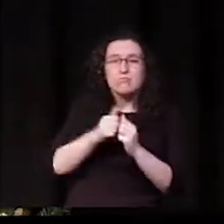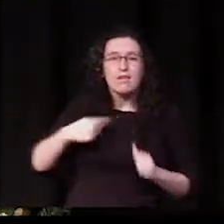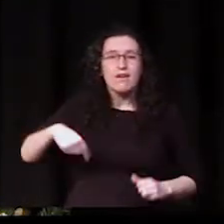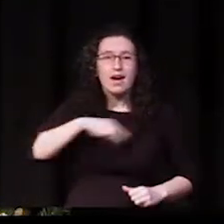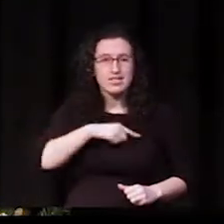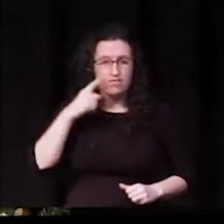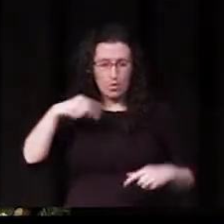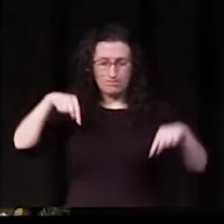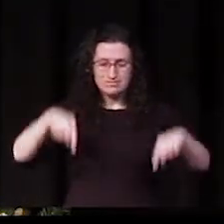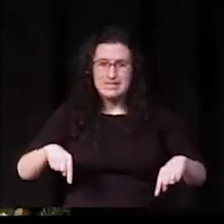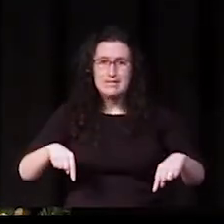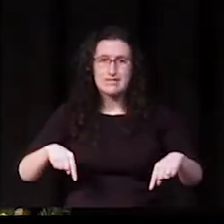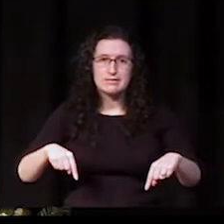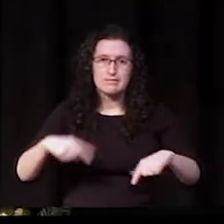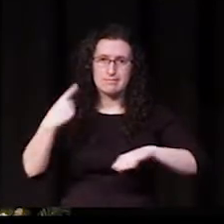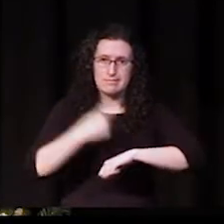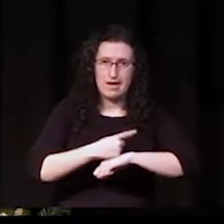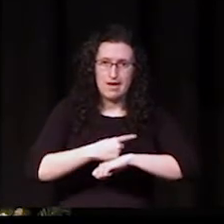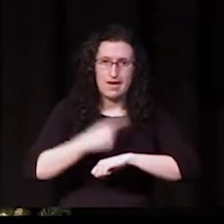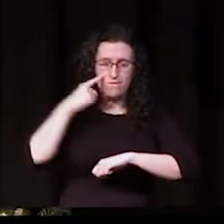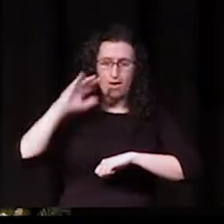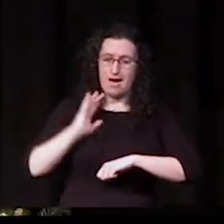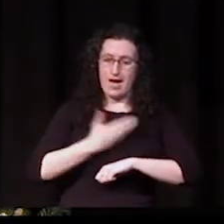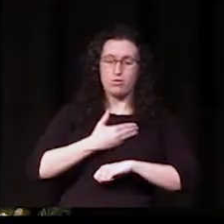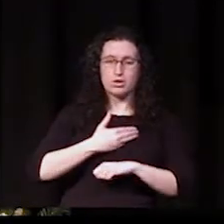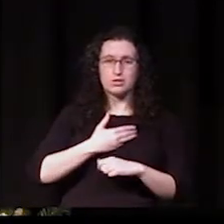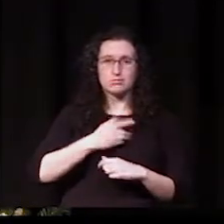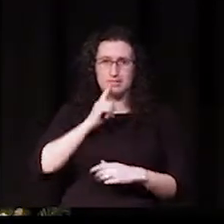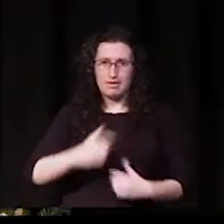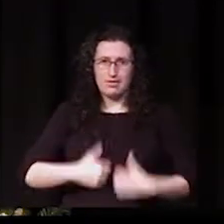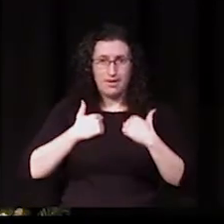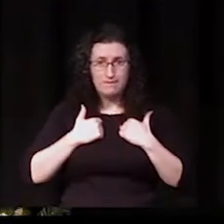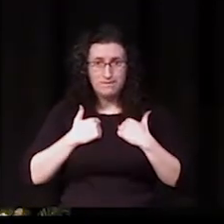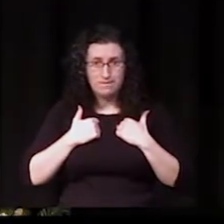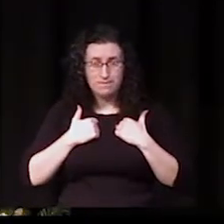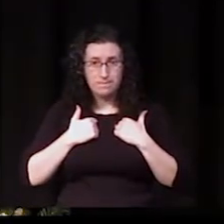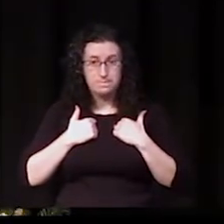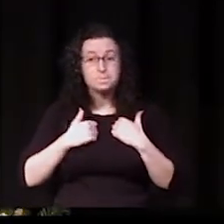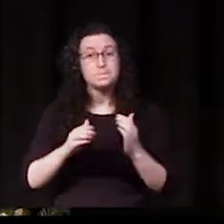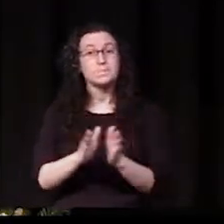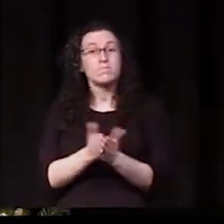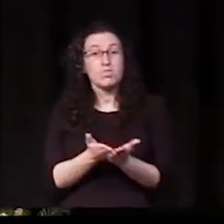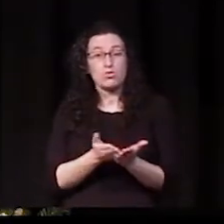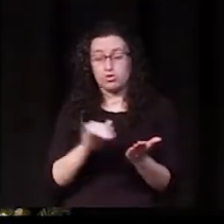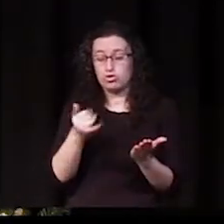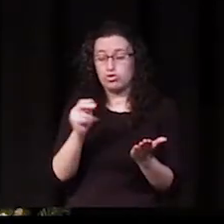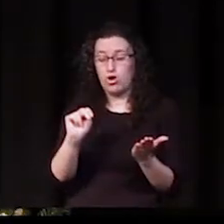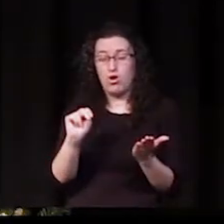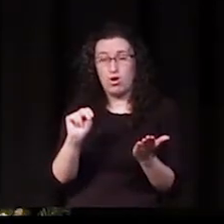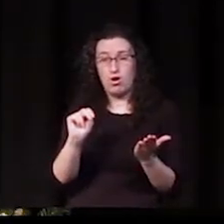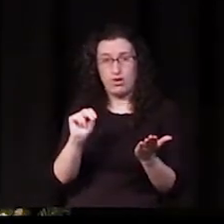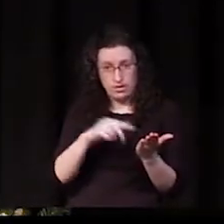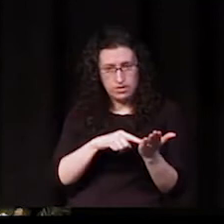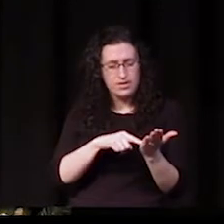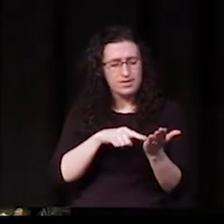and our current realities? In John, this "with us God," promises that Holy Spirit